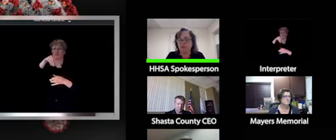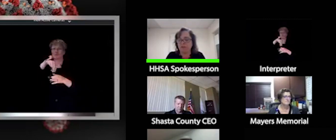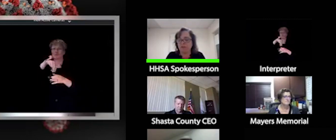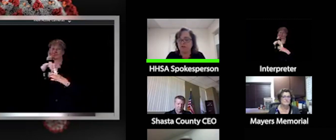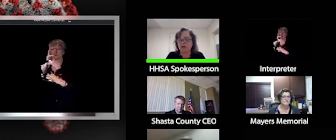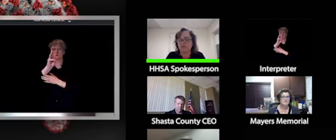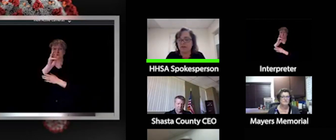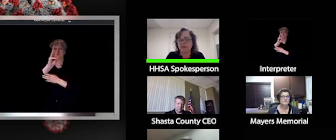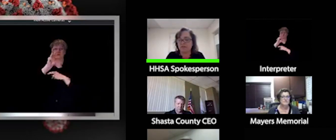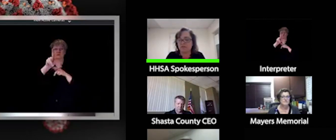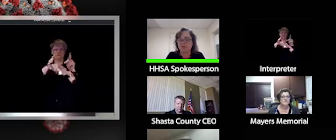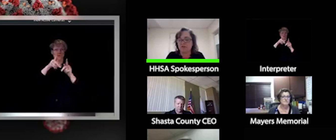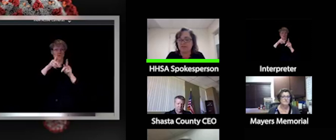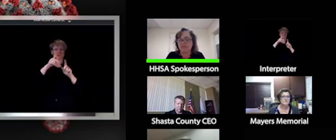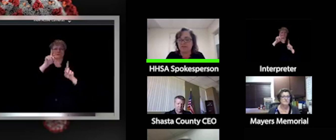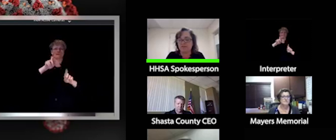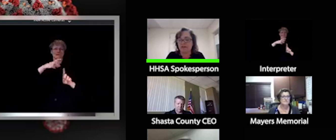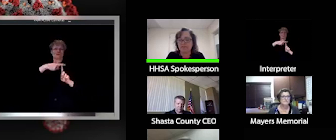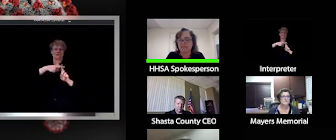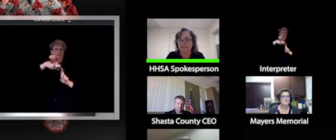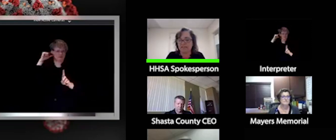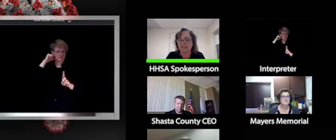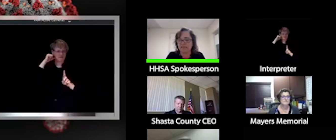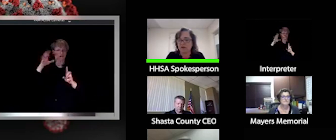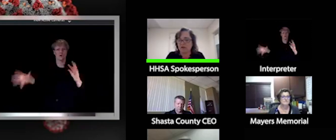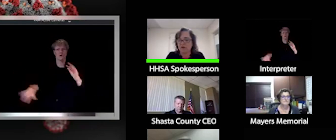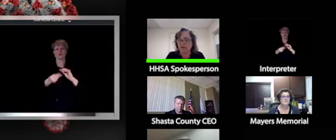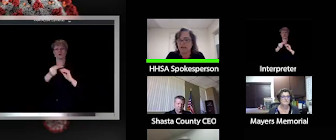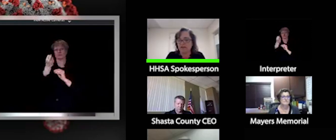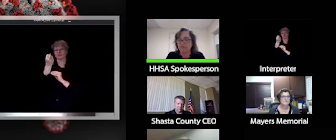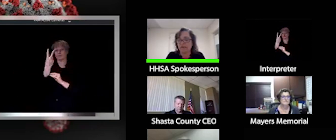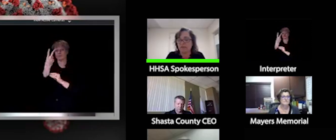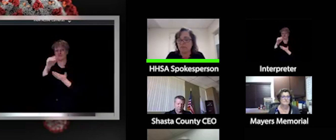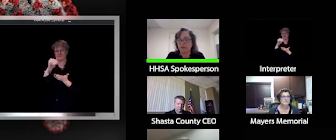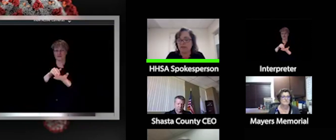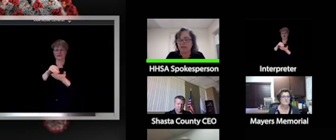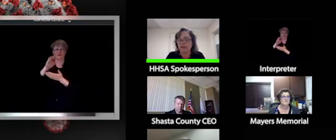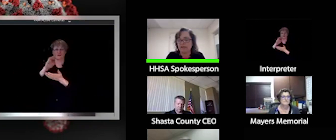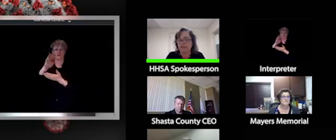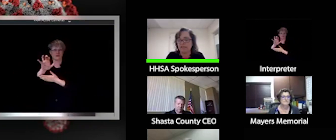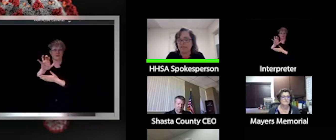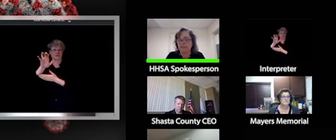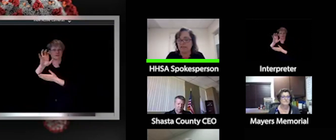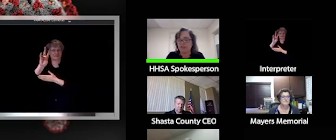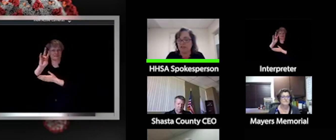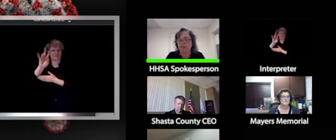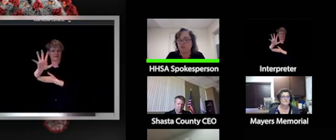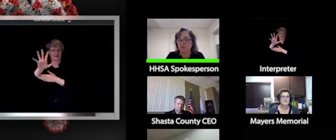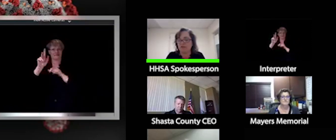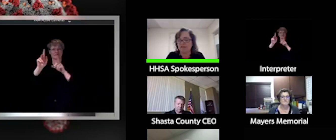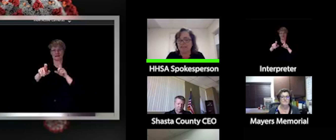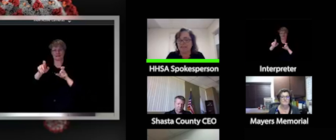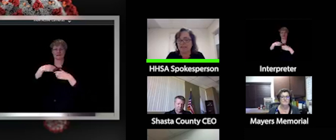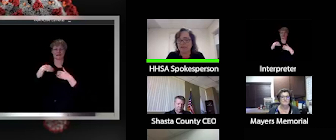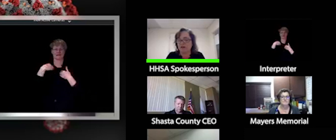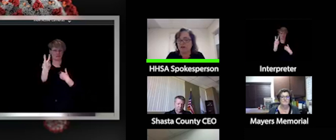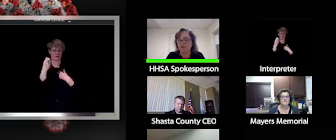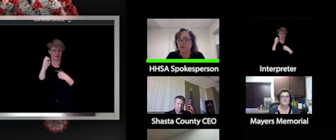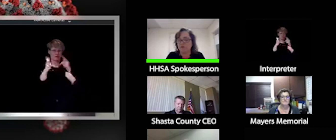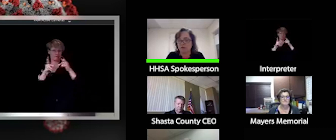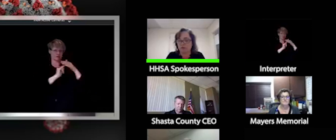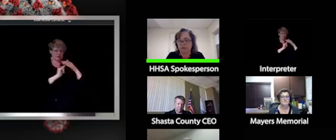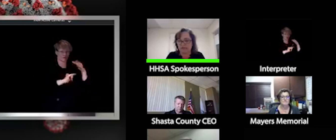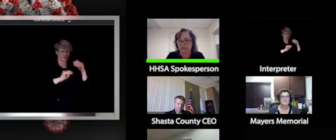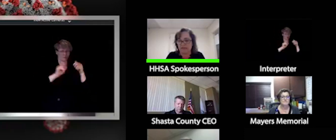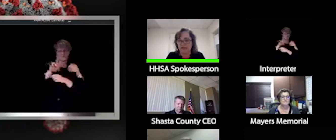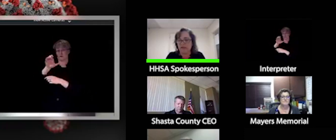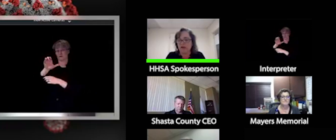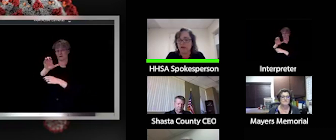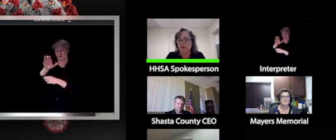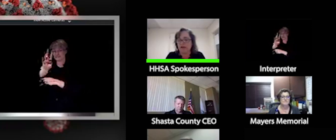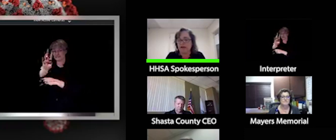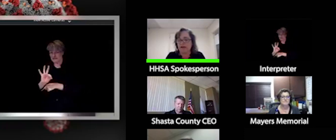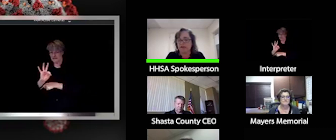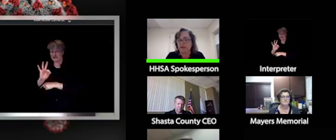We’ve done 12,475 tests. We have 20 people in isolation and 169 on quarantine. Right